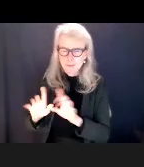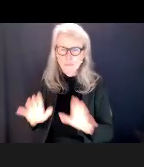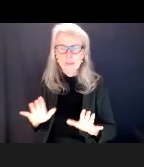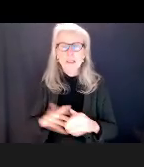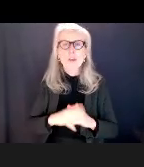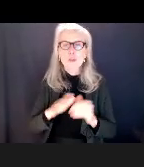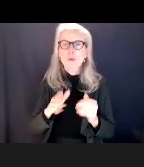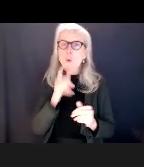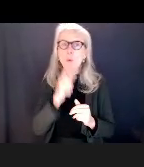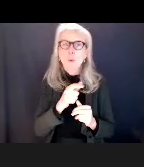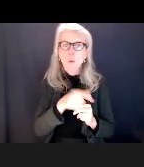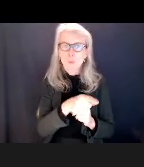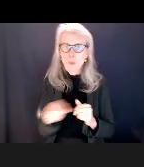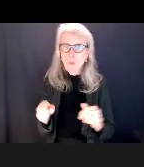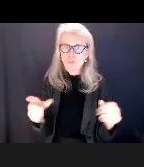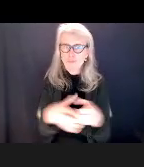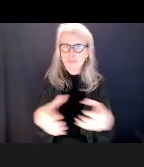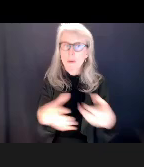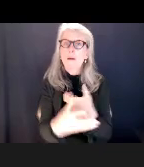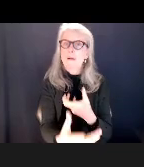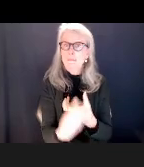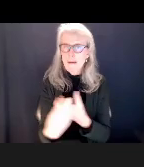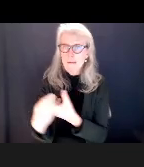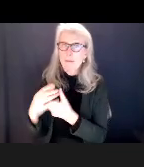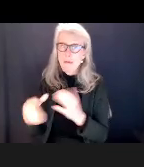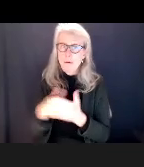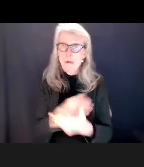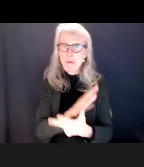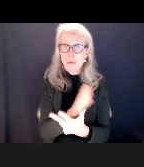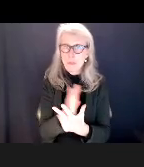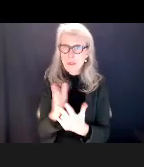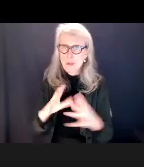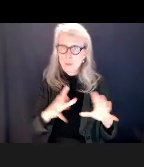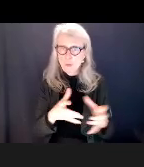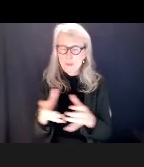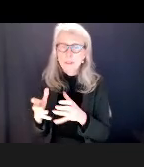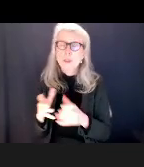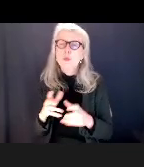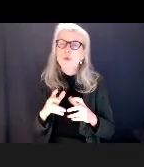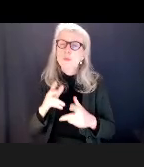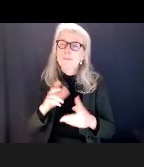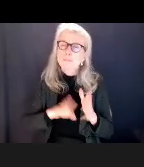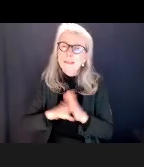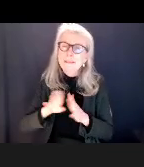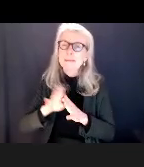in order to sort of build rapport with our interviewers to expand on their their thoughts